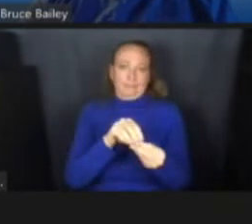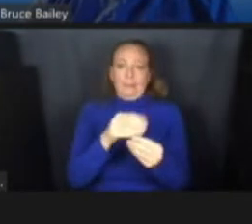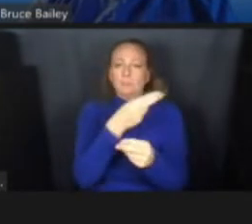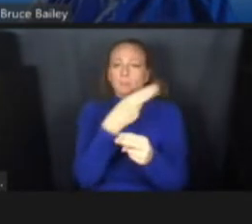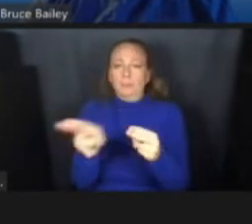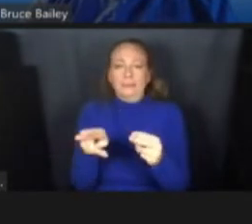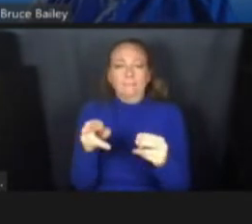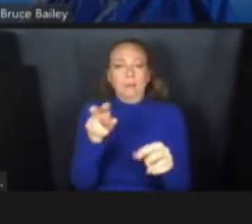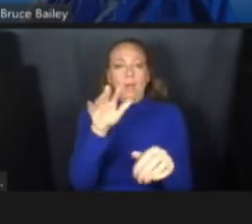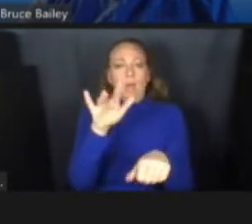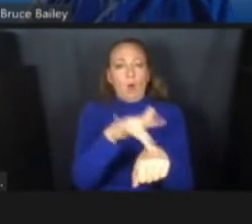Next slide please.